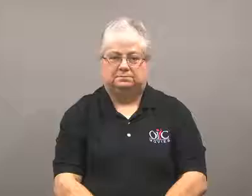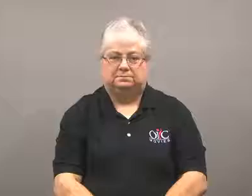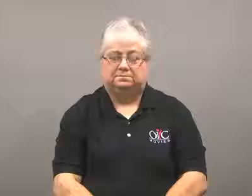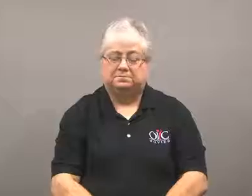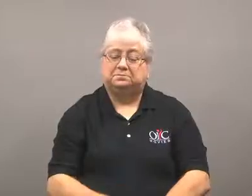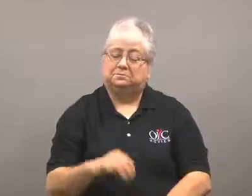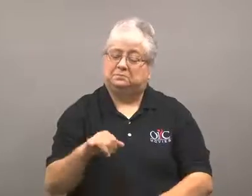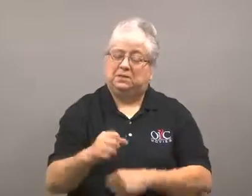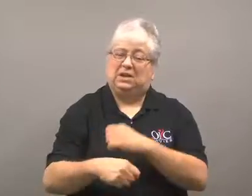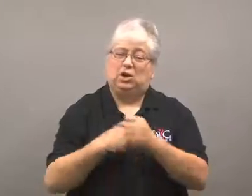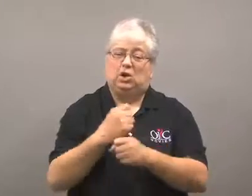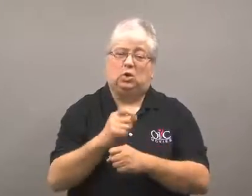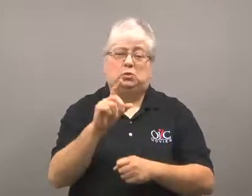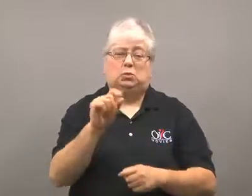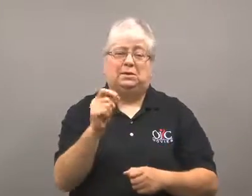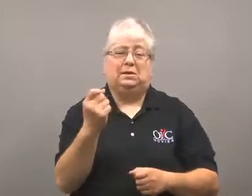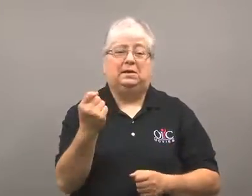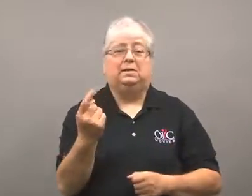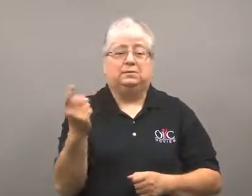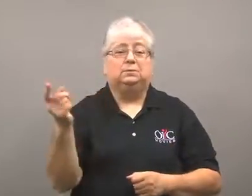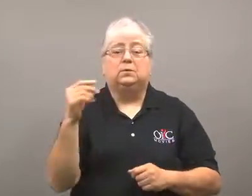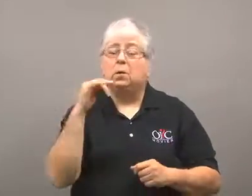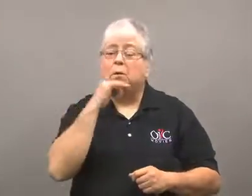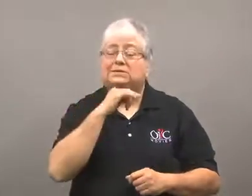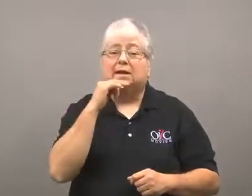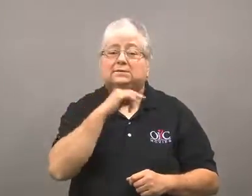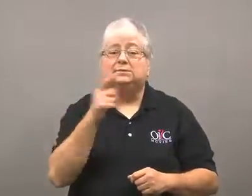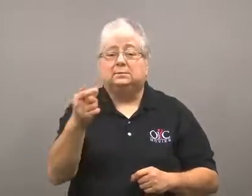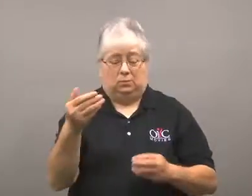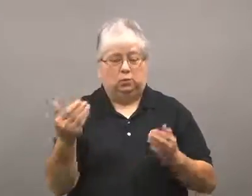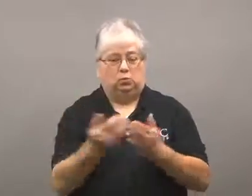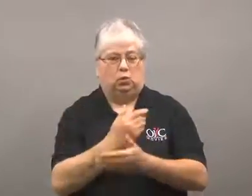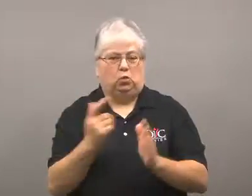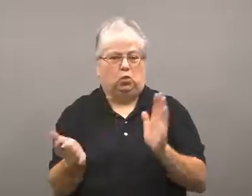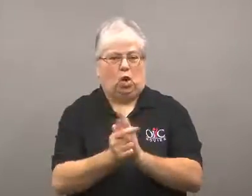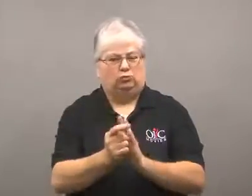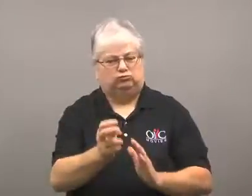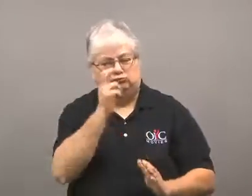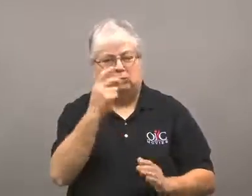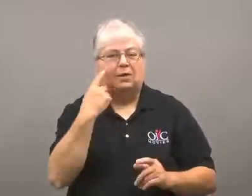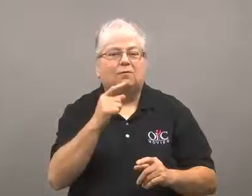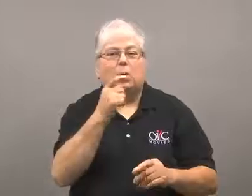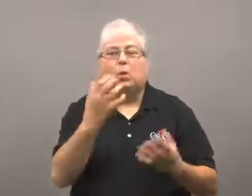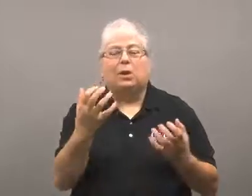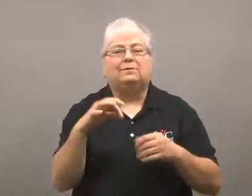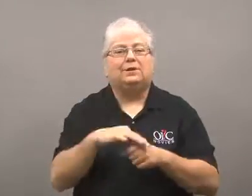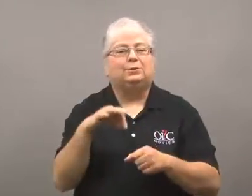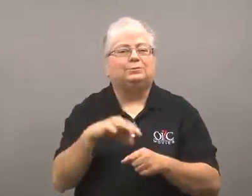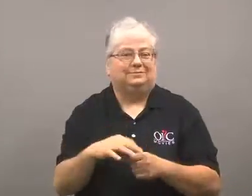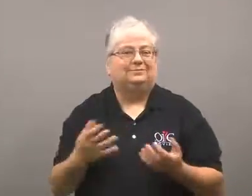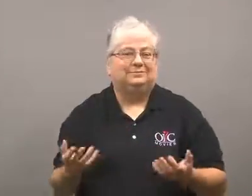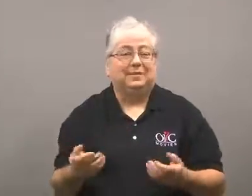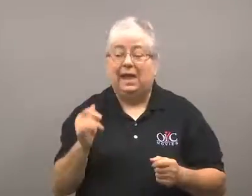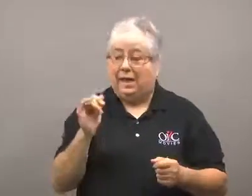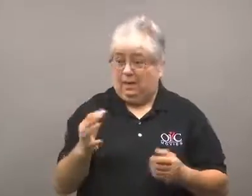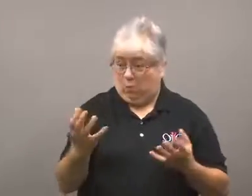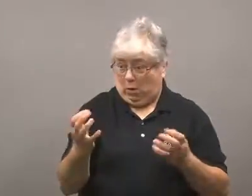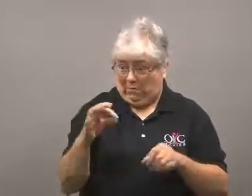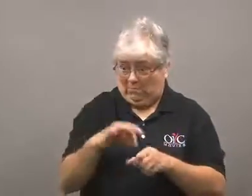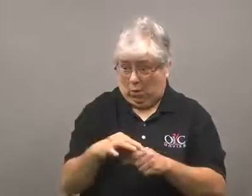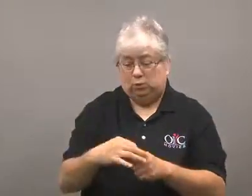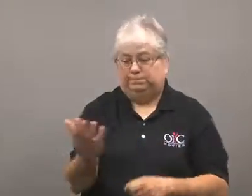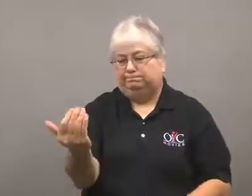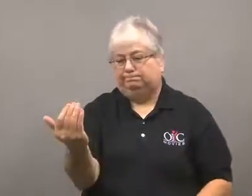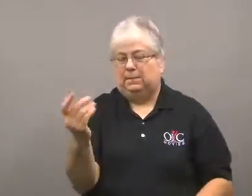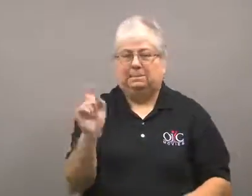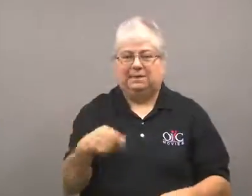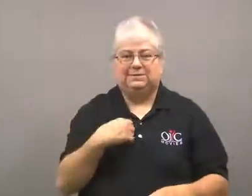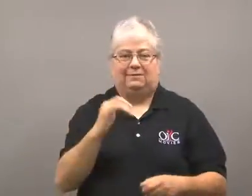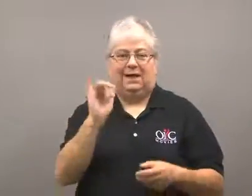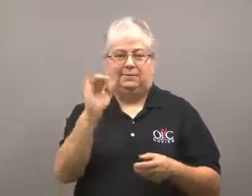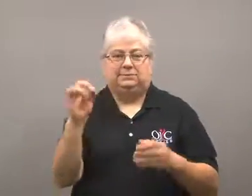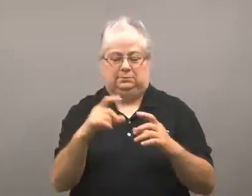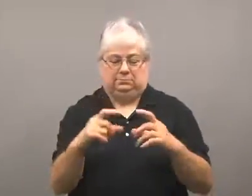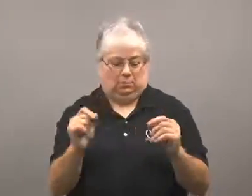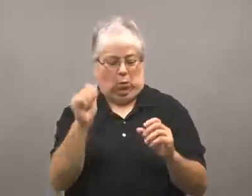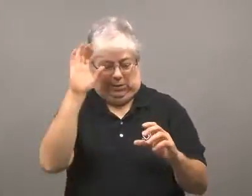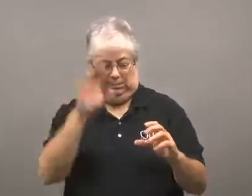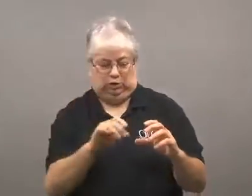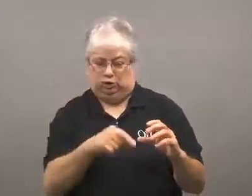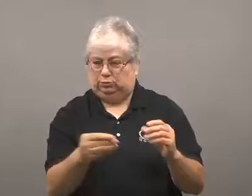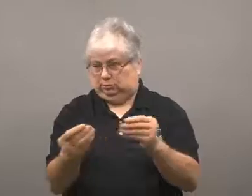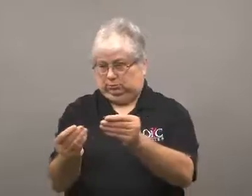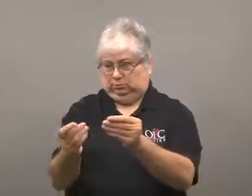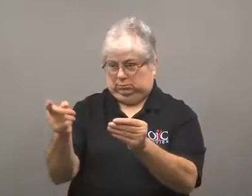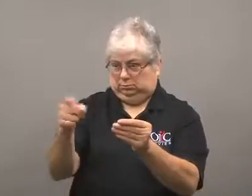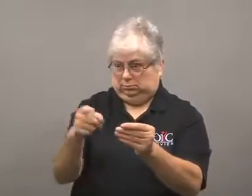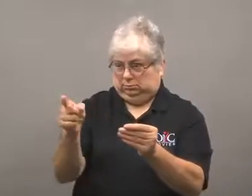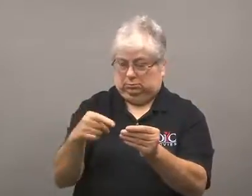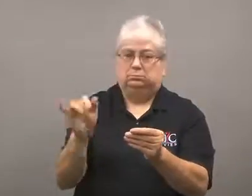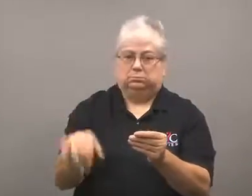Wisconsin enacted a strict law affecting voters in 2011.